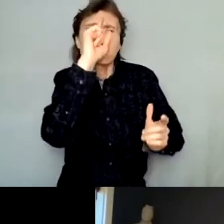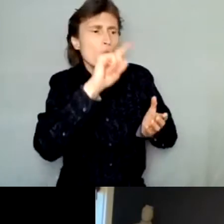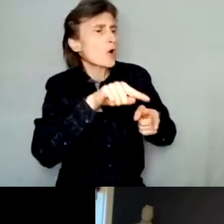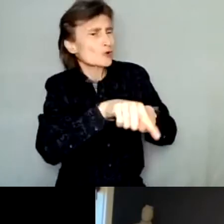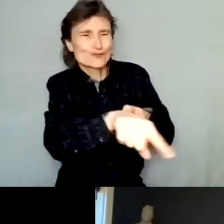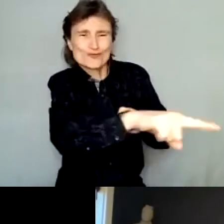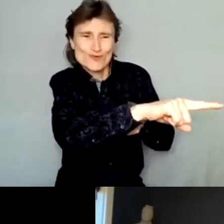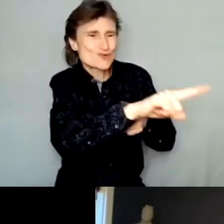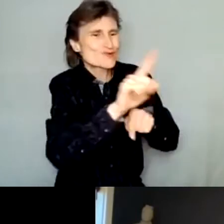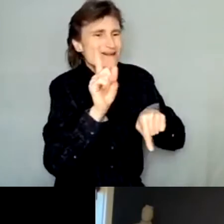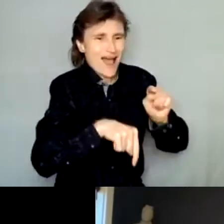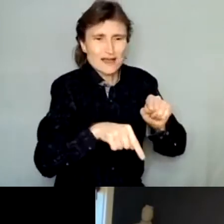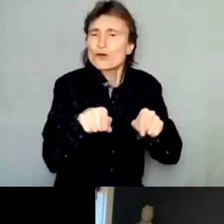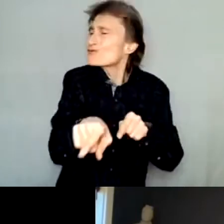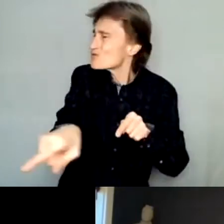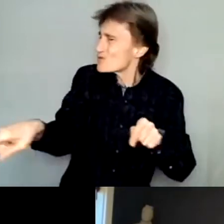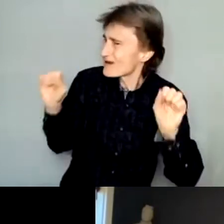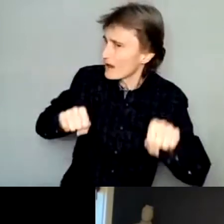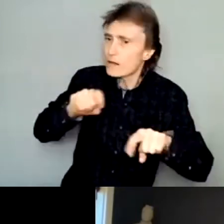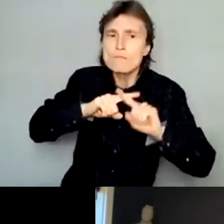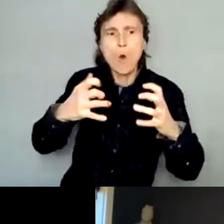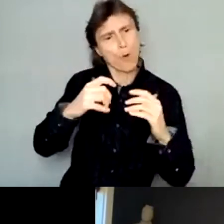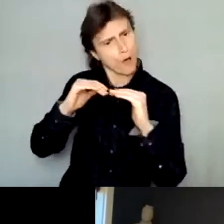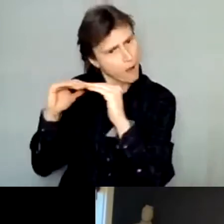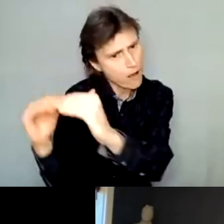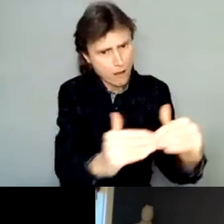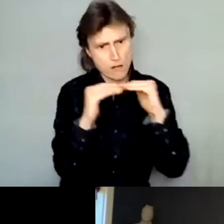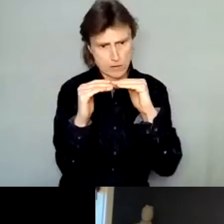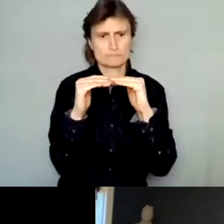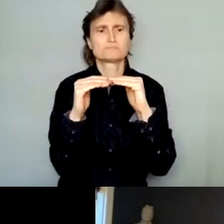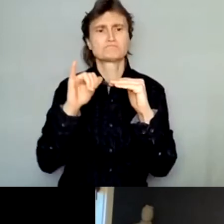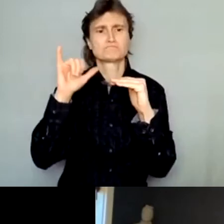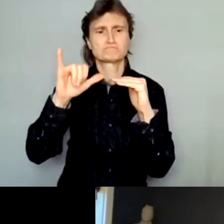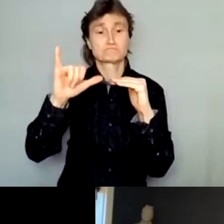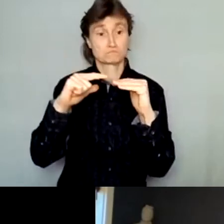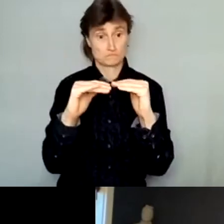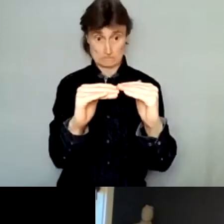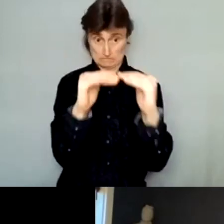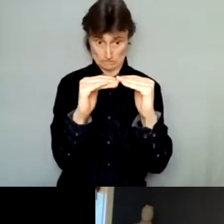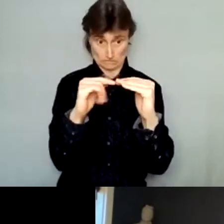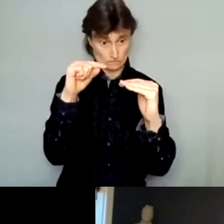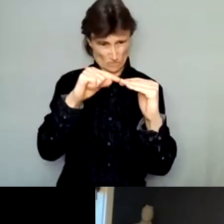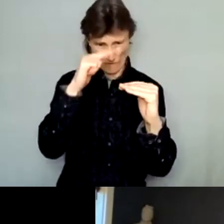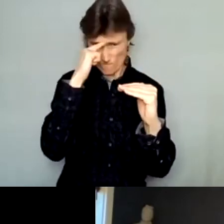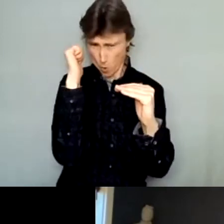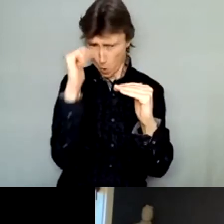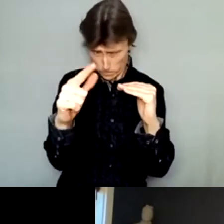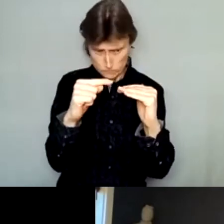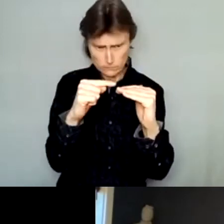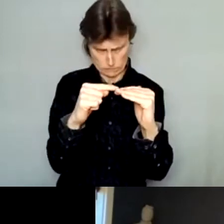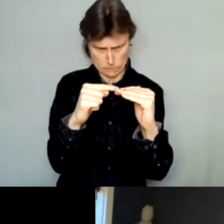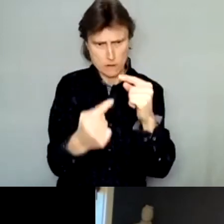sector serves all Calgarians in its, its various ways, and that doesn't mean that my one arts